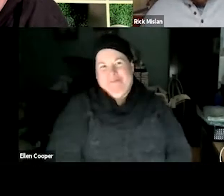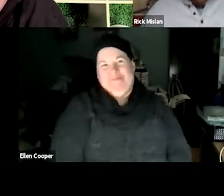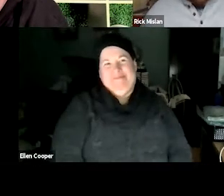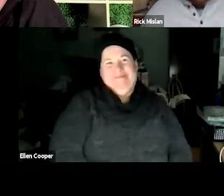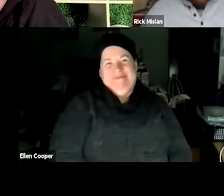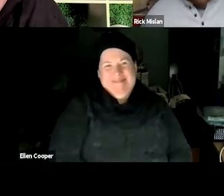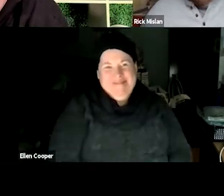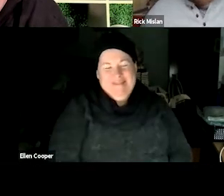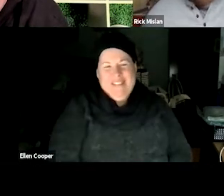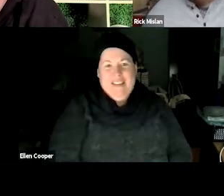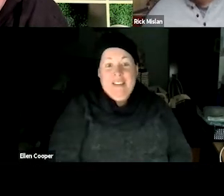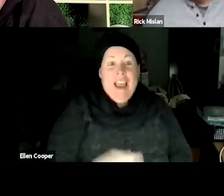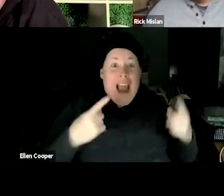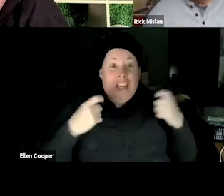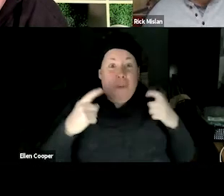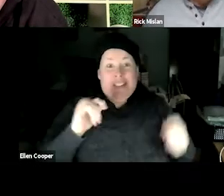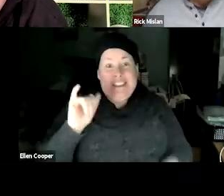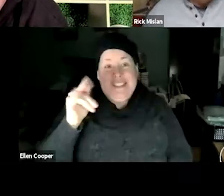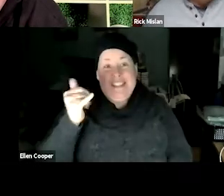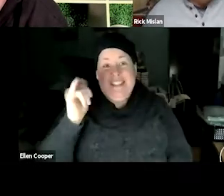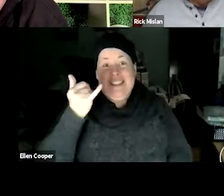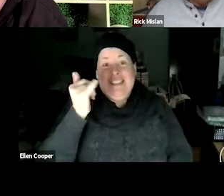Rick Mislan: Yeah, you have any questions, Jake, or you're just enjoying the ride tonight.